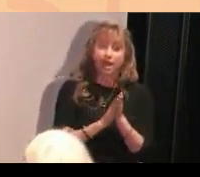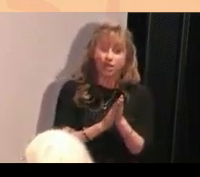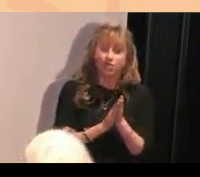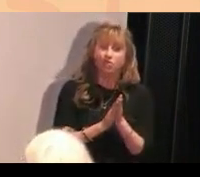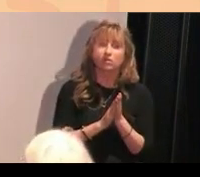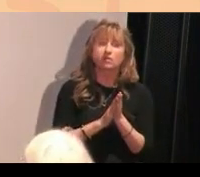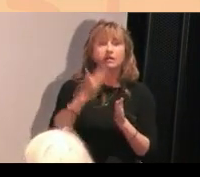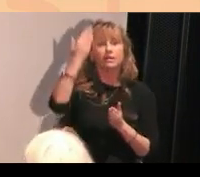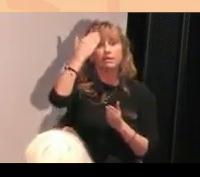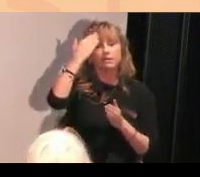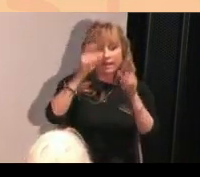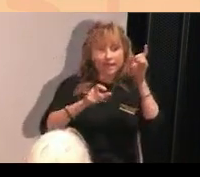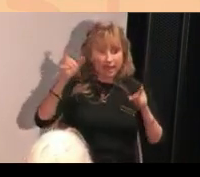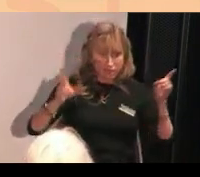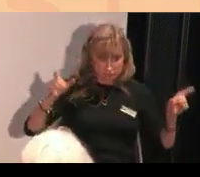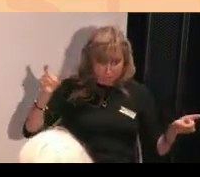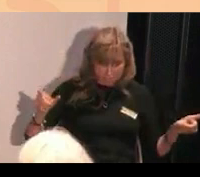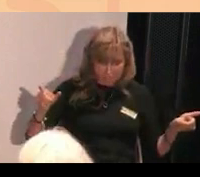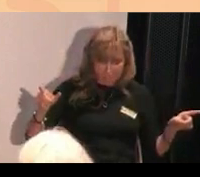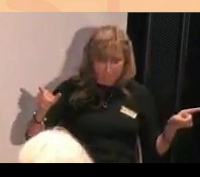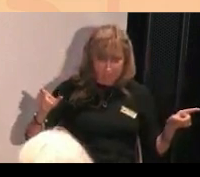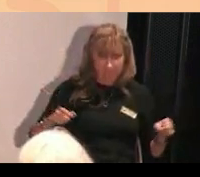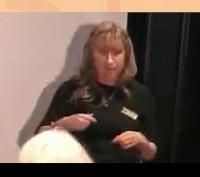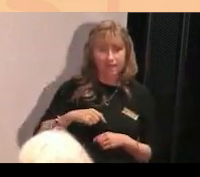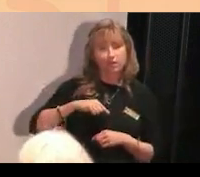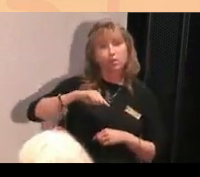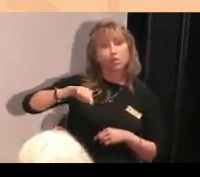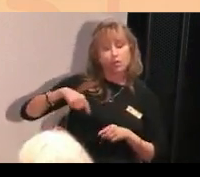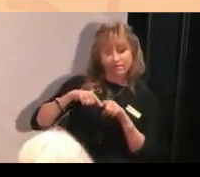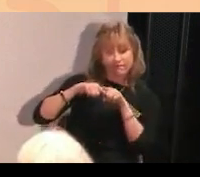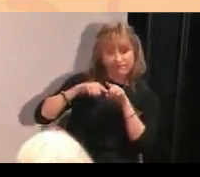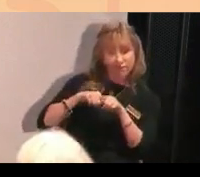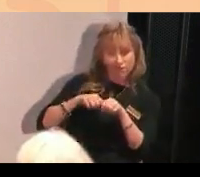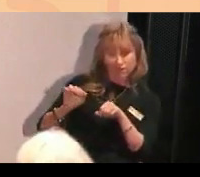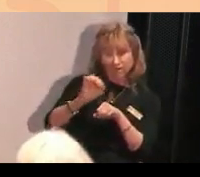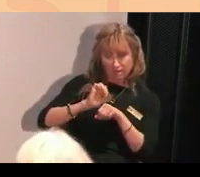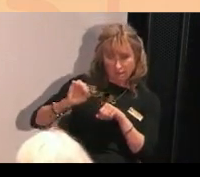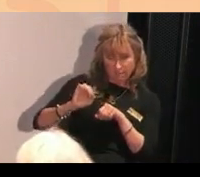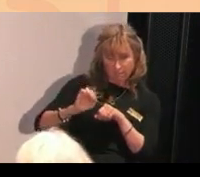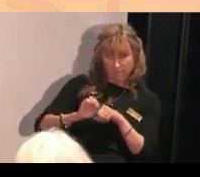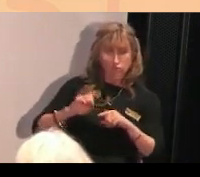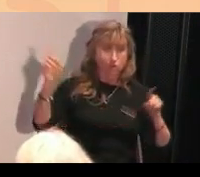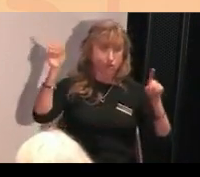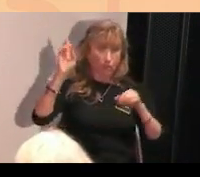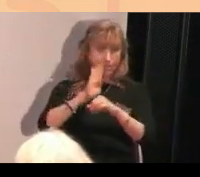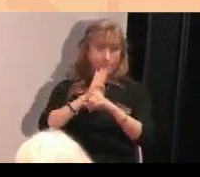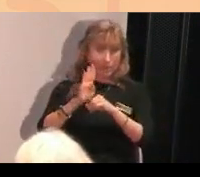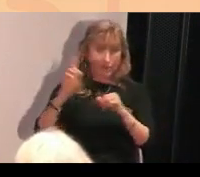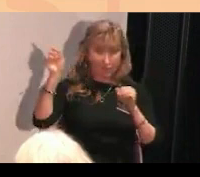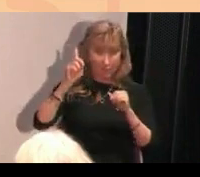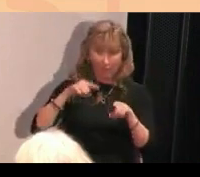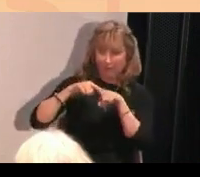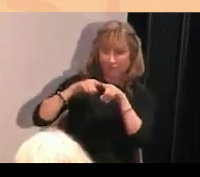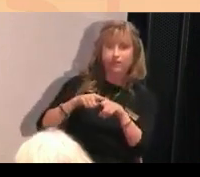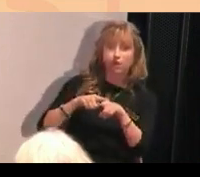footsteps the Australia Council's current First Nations strategy panel and I are walking, as well